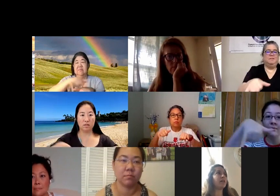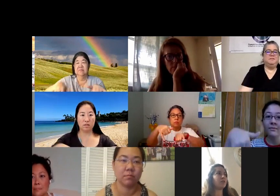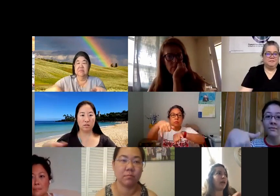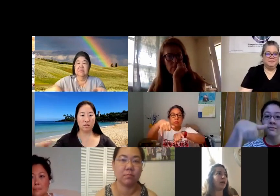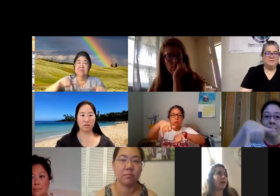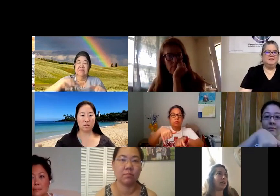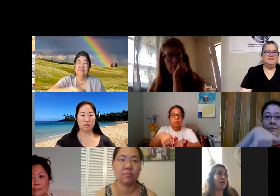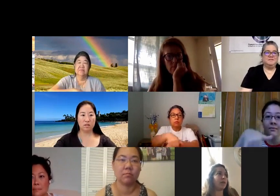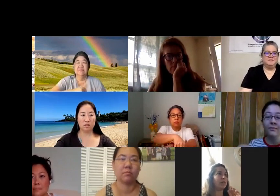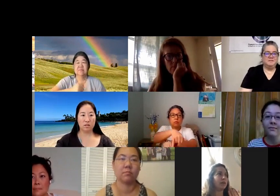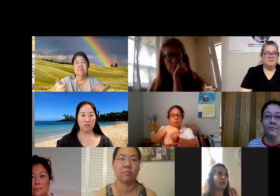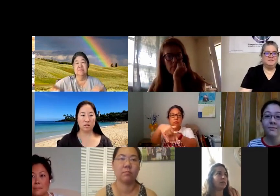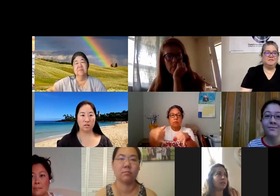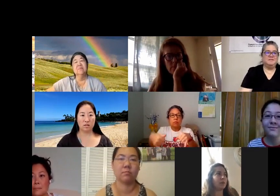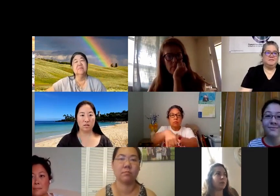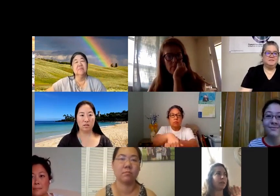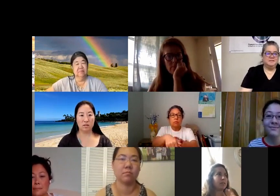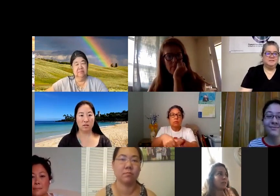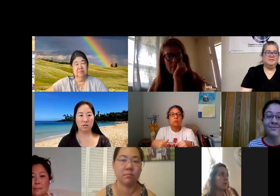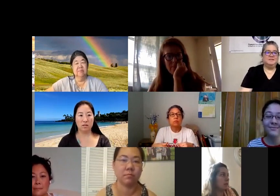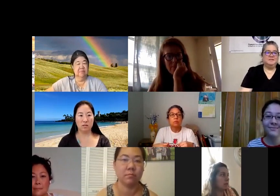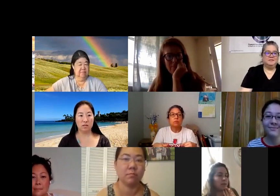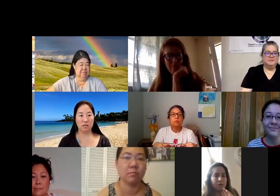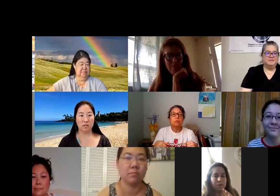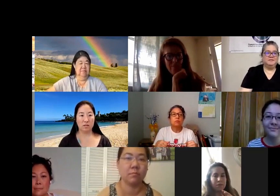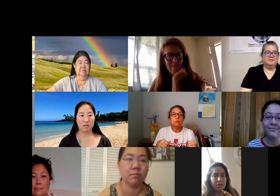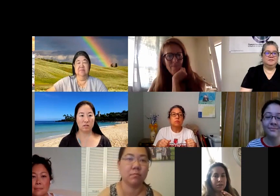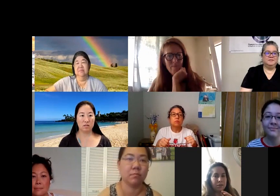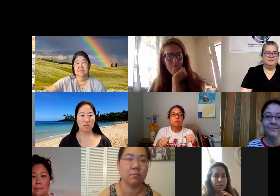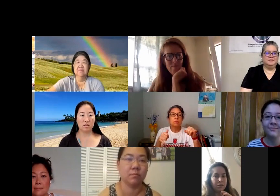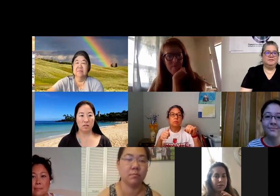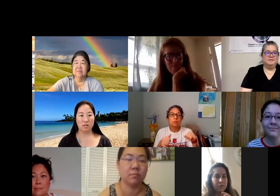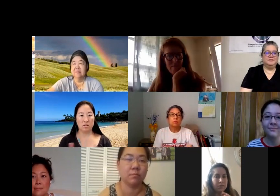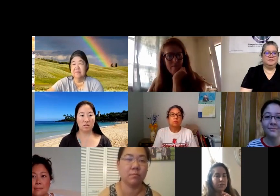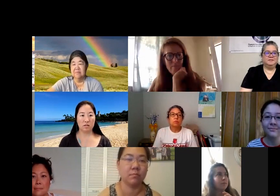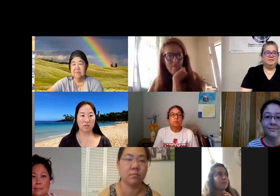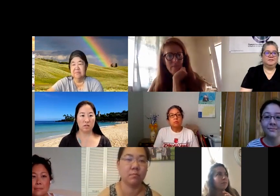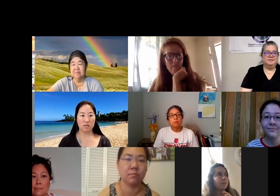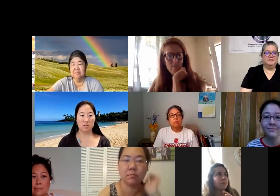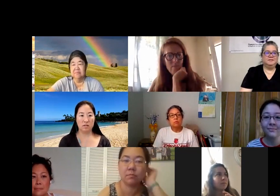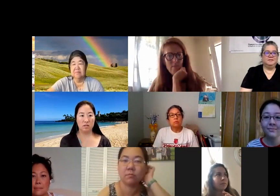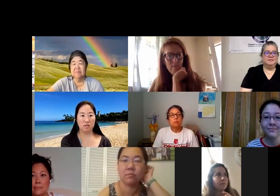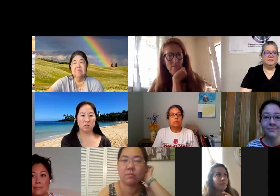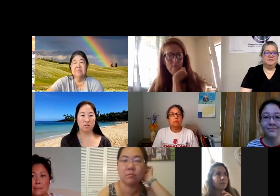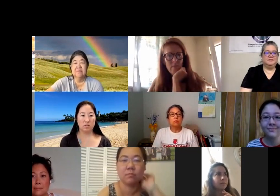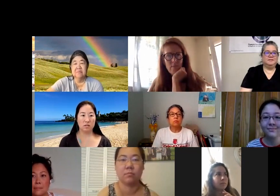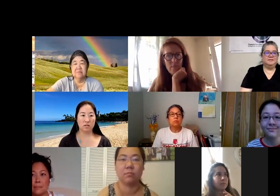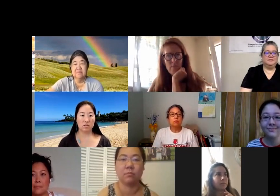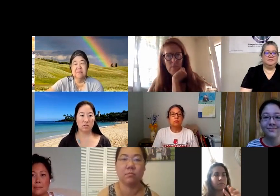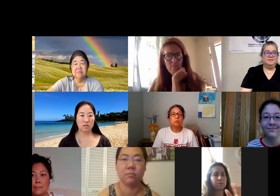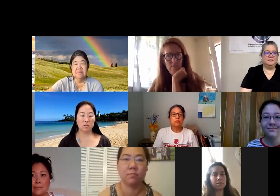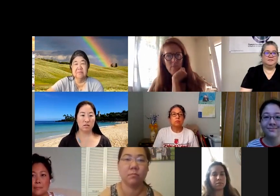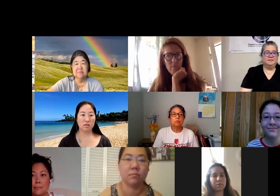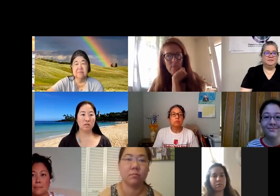of bumbling around and falling over as if they were laying in the grass. So, watch me here,